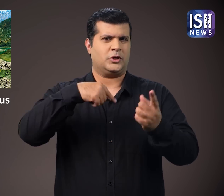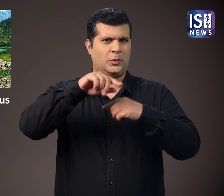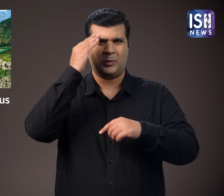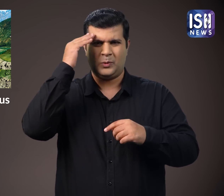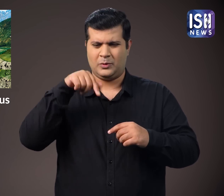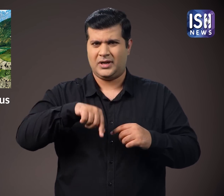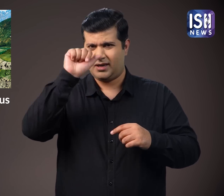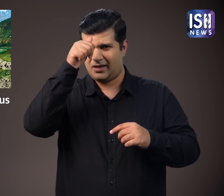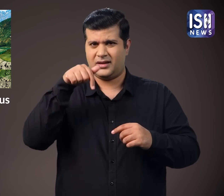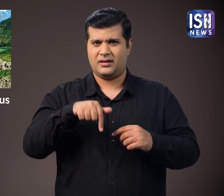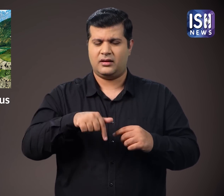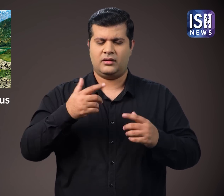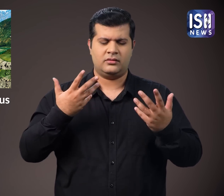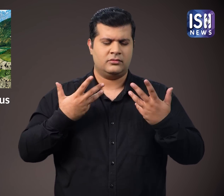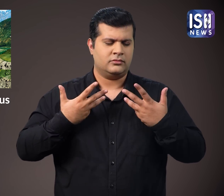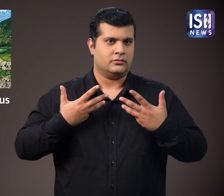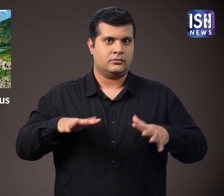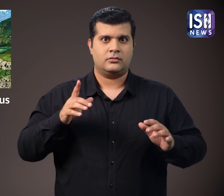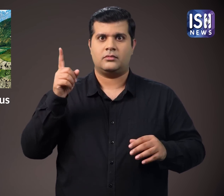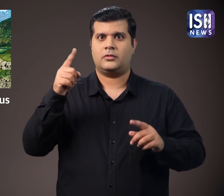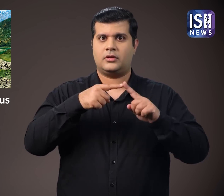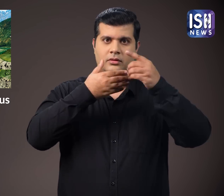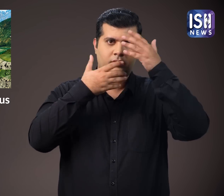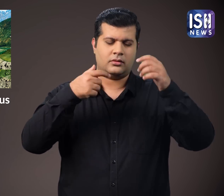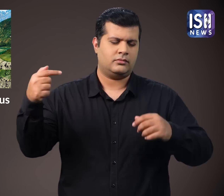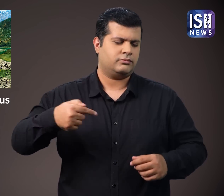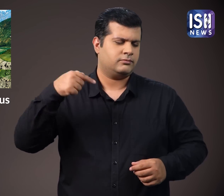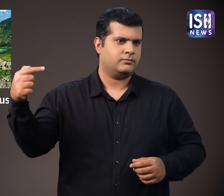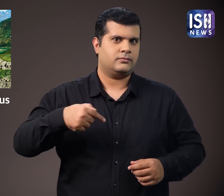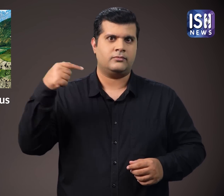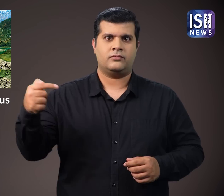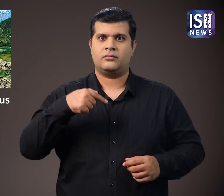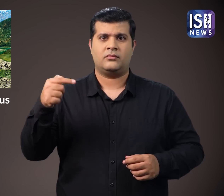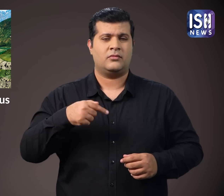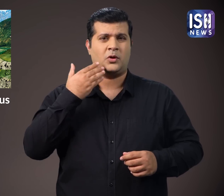As you're aware, India is fed up of dealing with terrorism